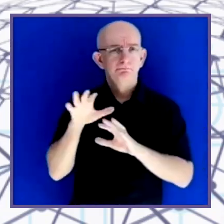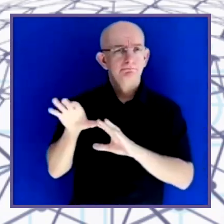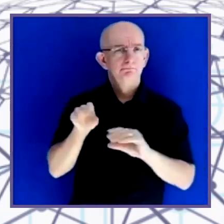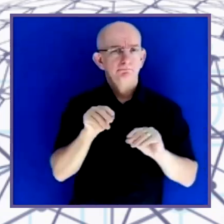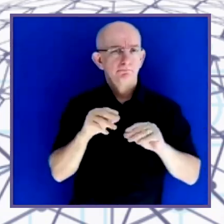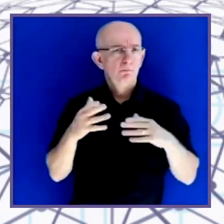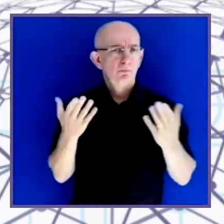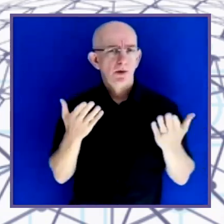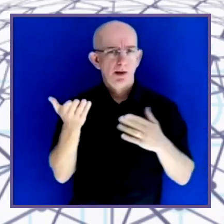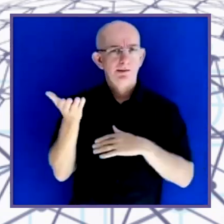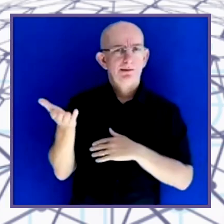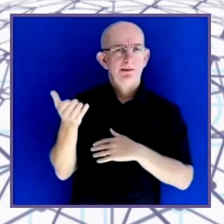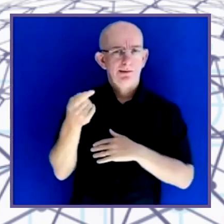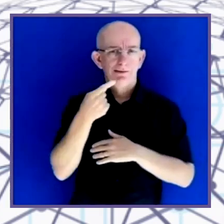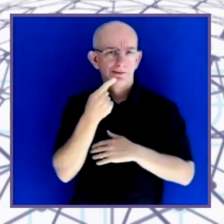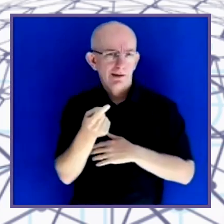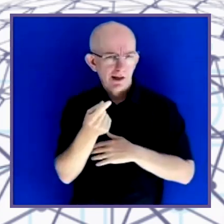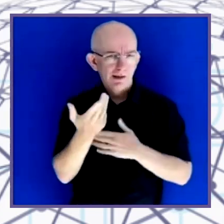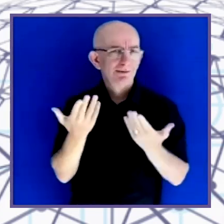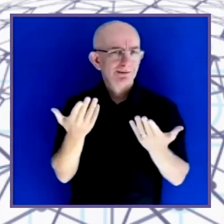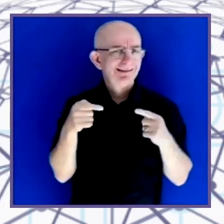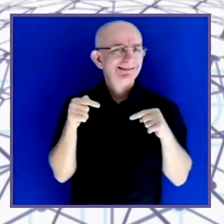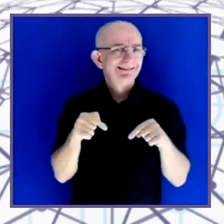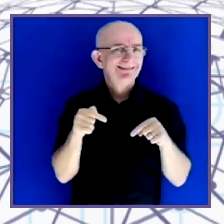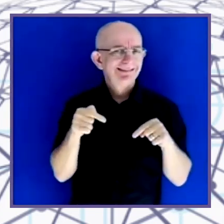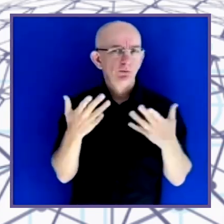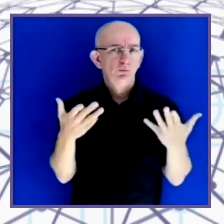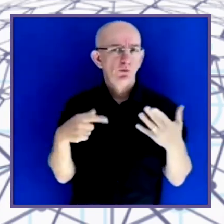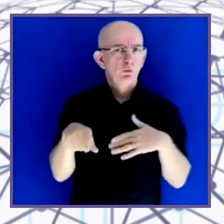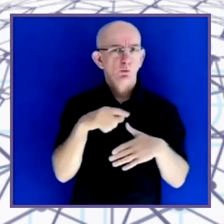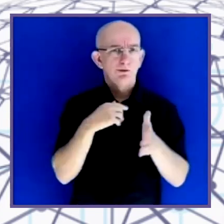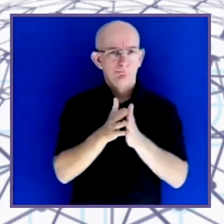So the culture is an intangible aspect of the society that we live in but is